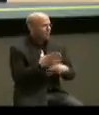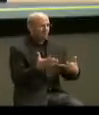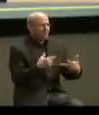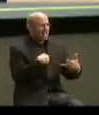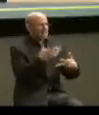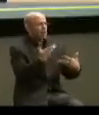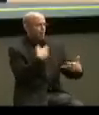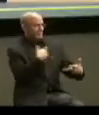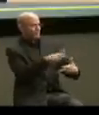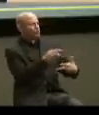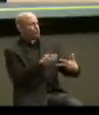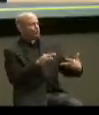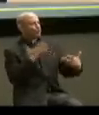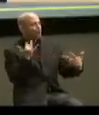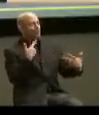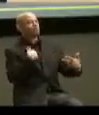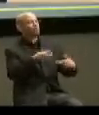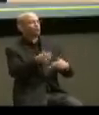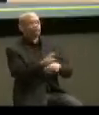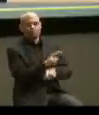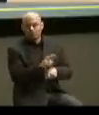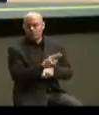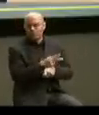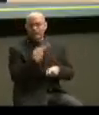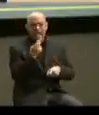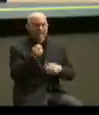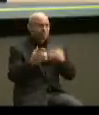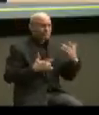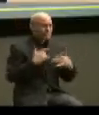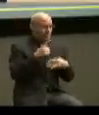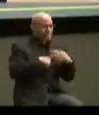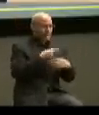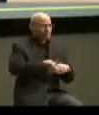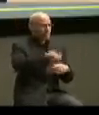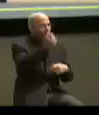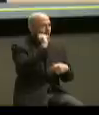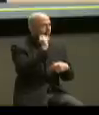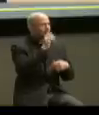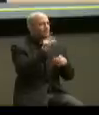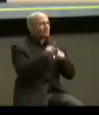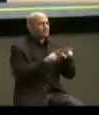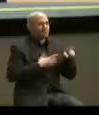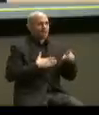WANTED ME TO CHOOSE ONE TO WEAR. HE WAS AS EXCITED ABOUT THOSE HATS AS WHEN MY LABORATORY